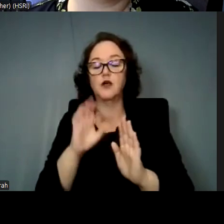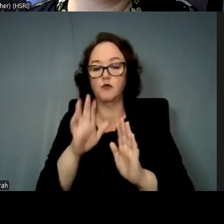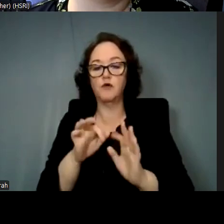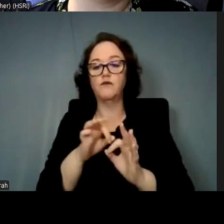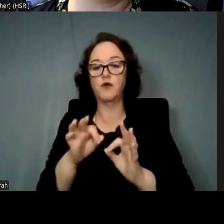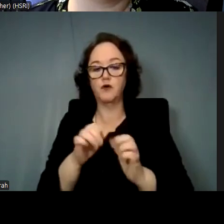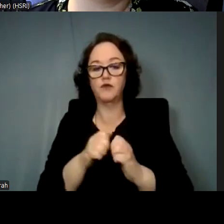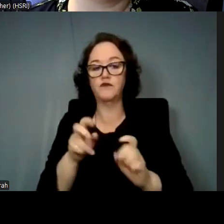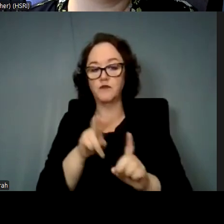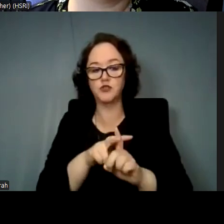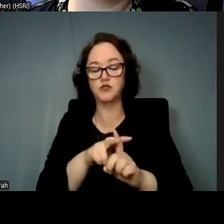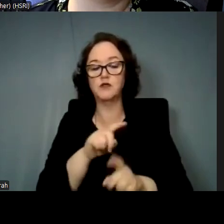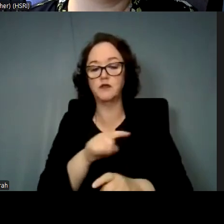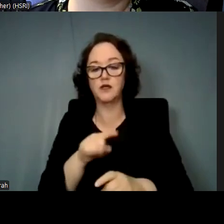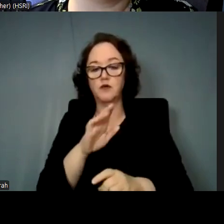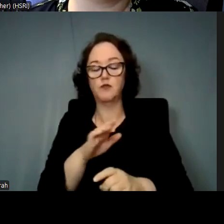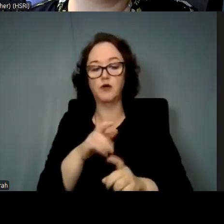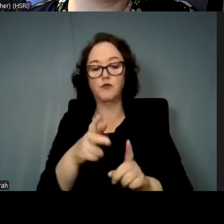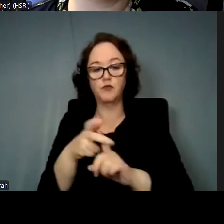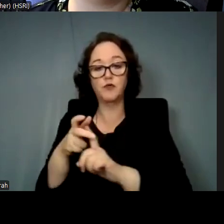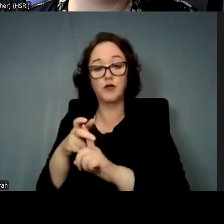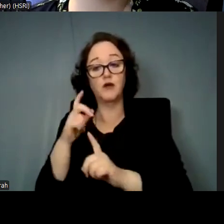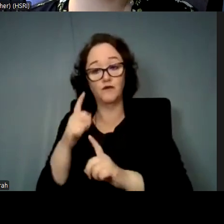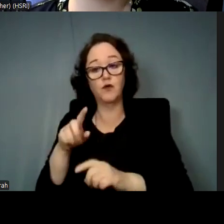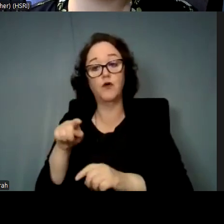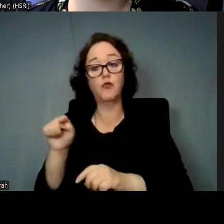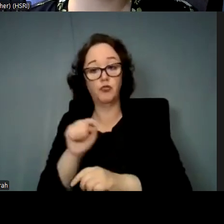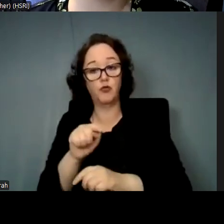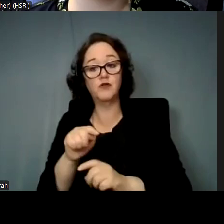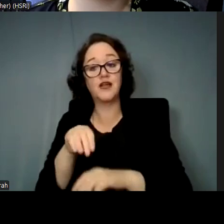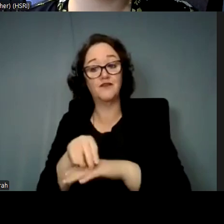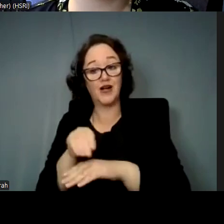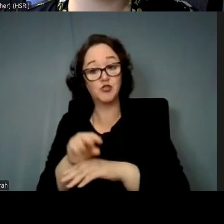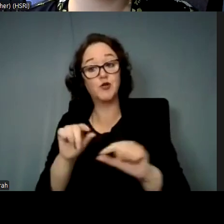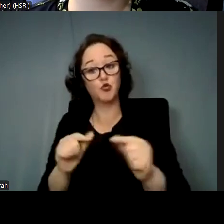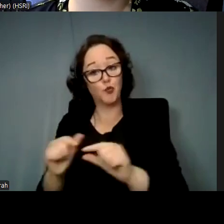recruiting for these advisory groups, and they may be valuable